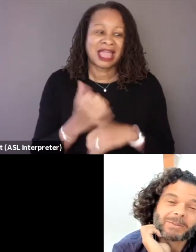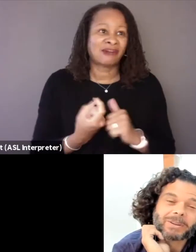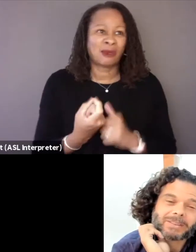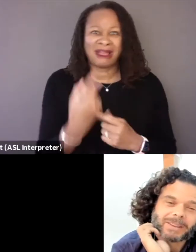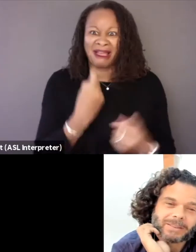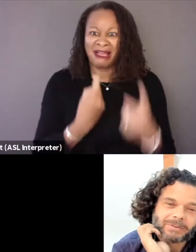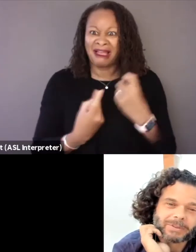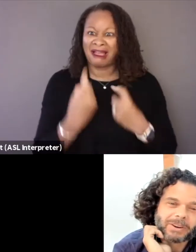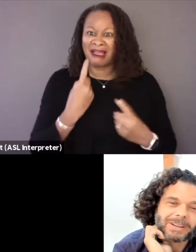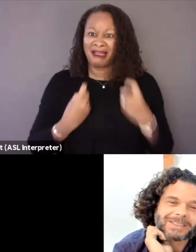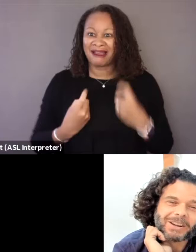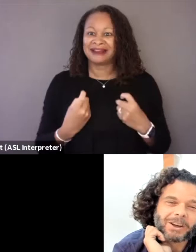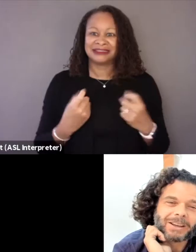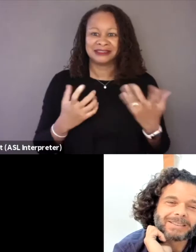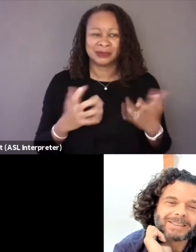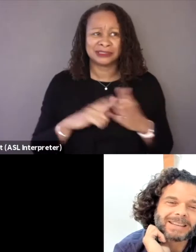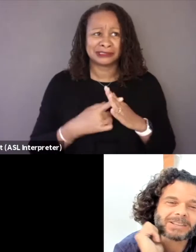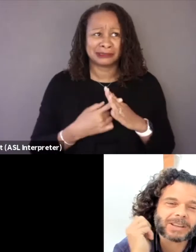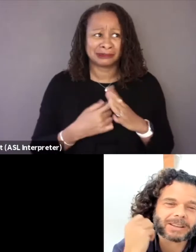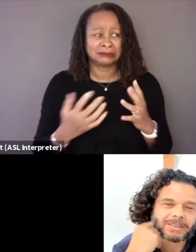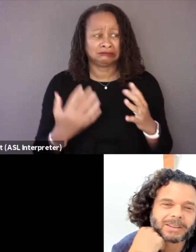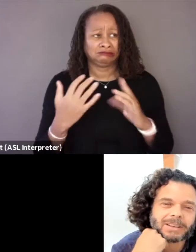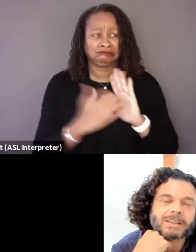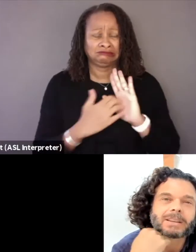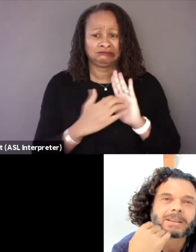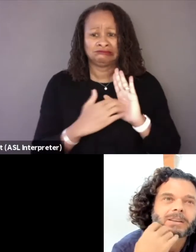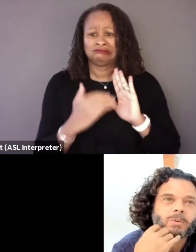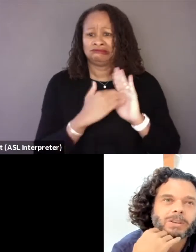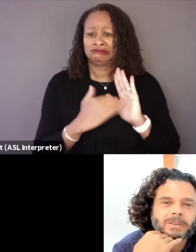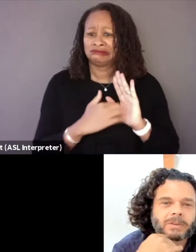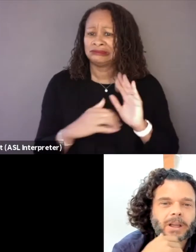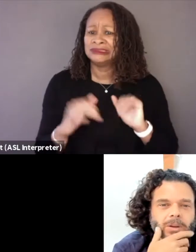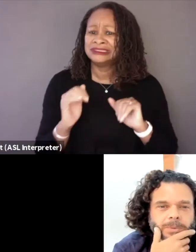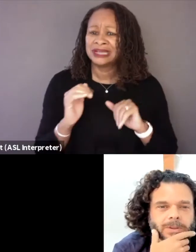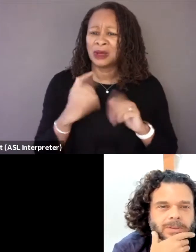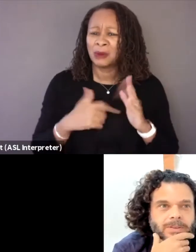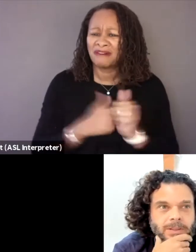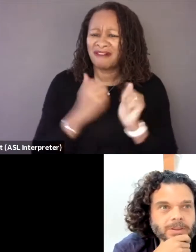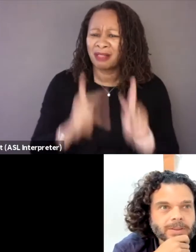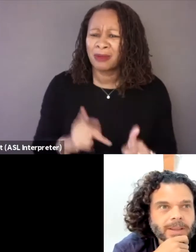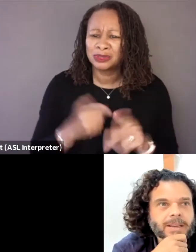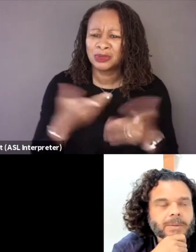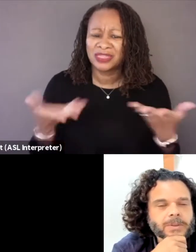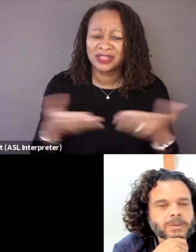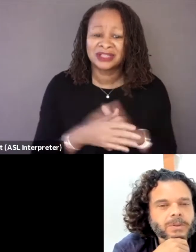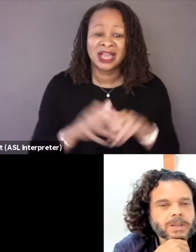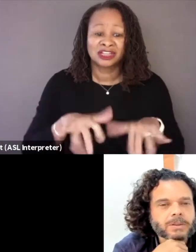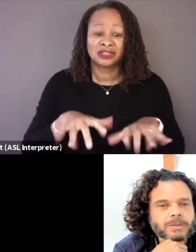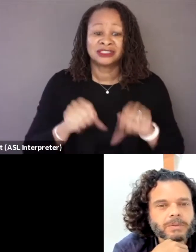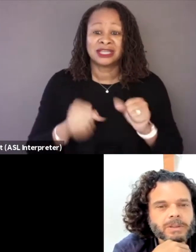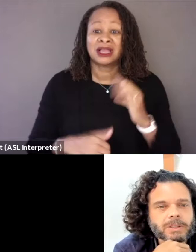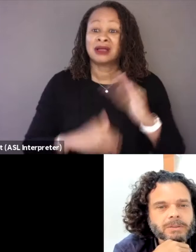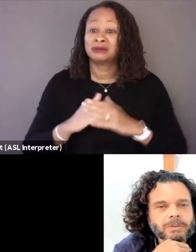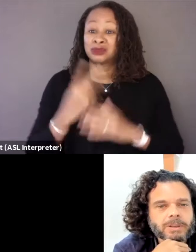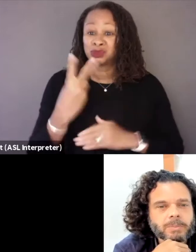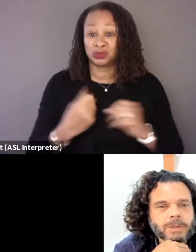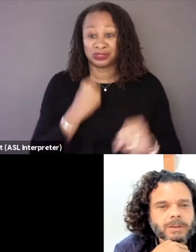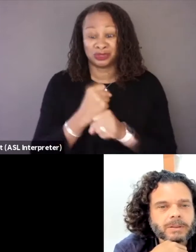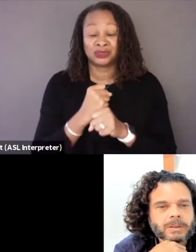so it is kind of starting to nod us and itch at us. Like, what's the follow-up to this? Cause it could take up to two years for the, for the appeal.